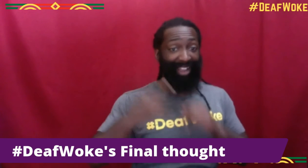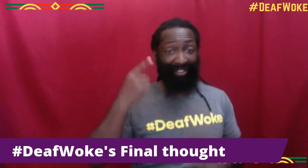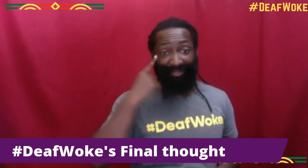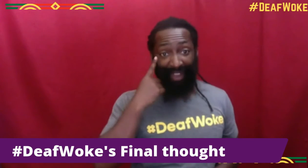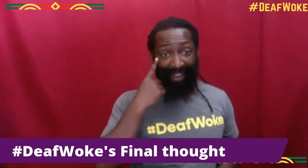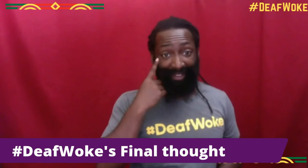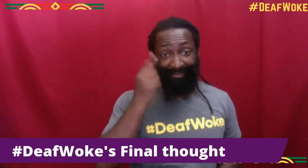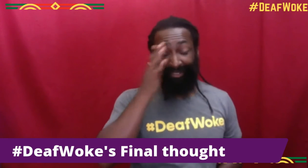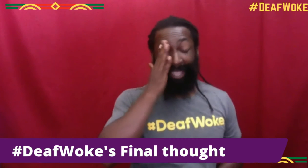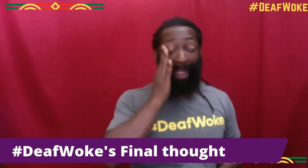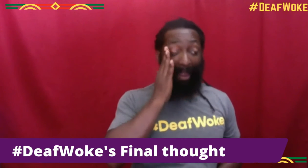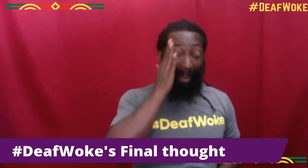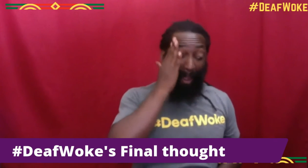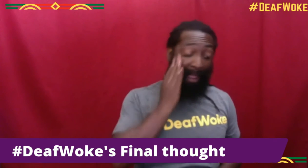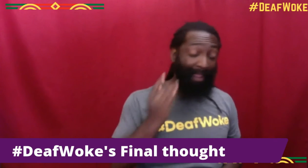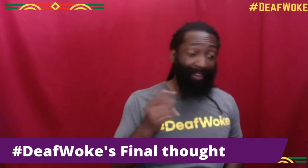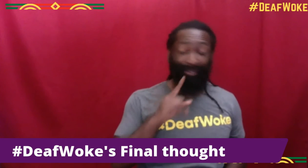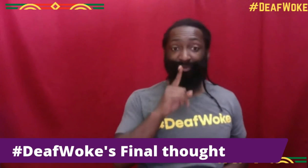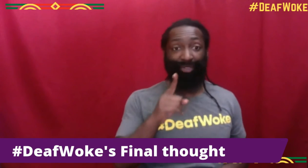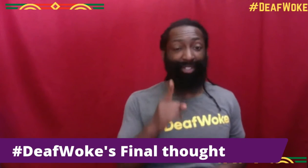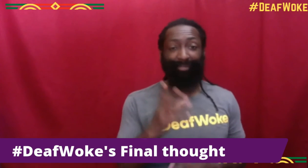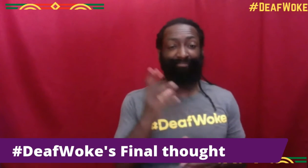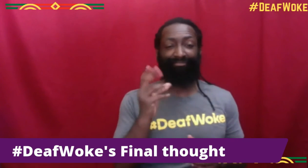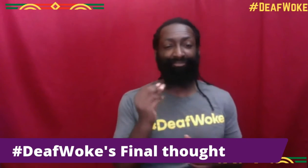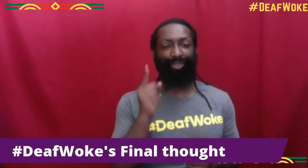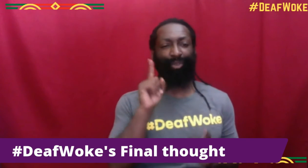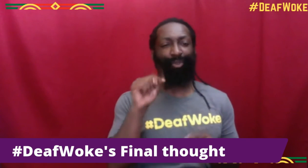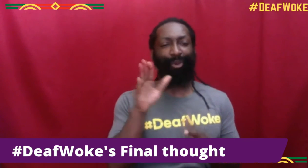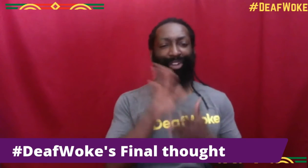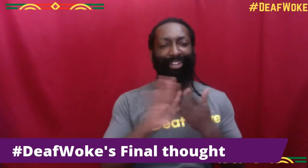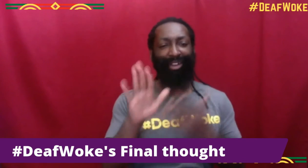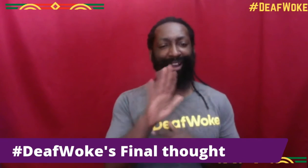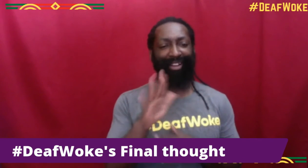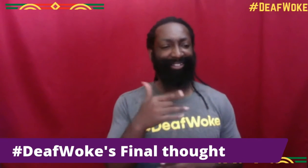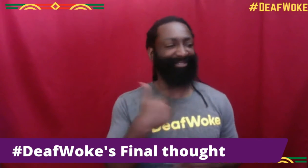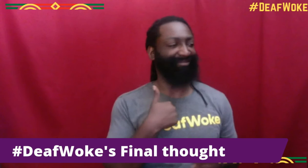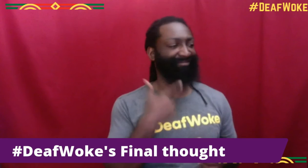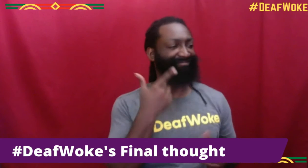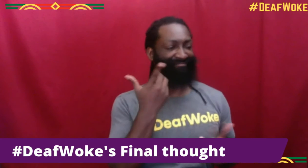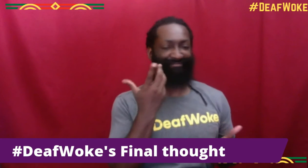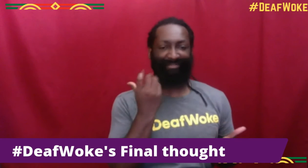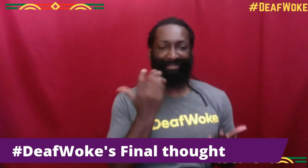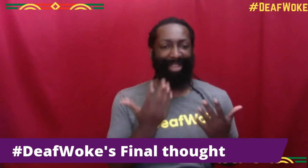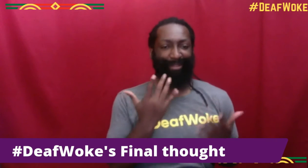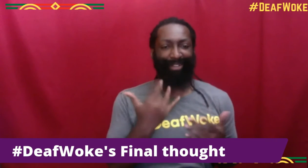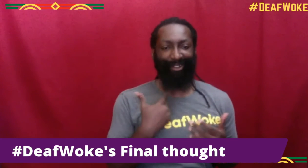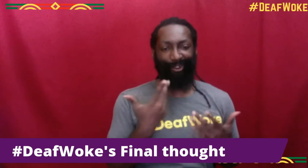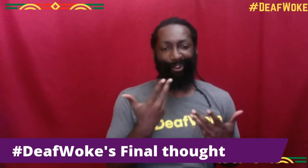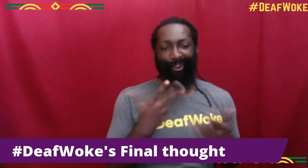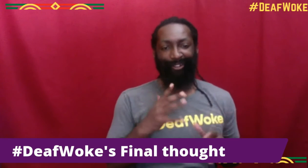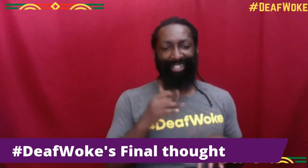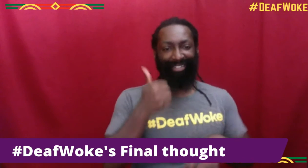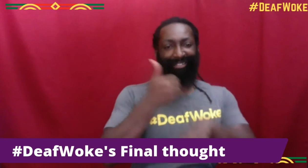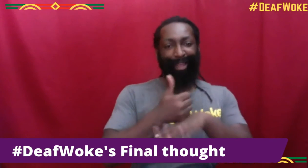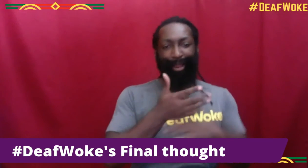who's in attendance today. Now my final thought, you know, going to college